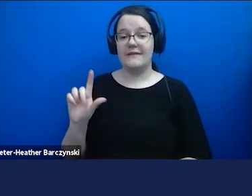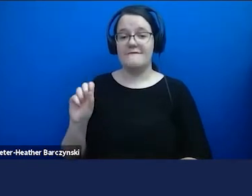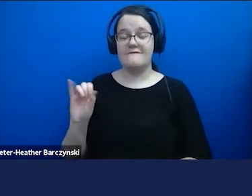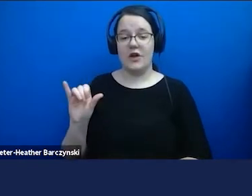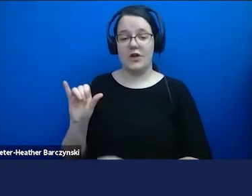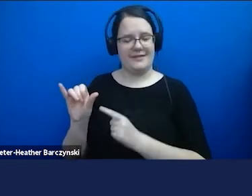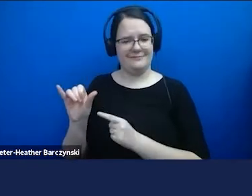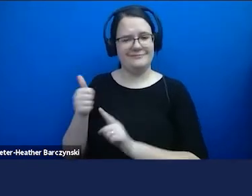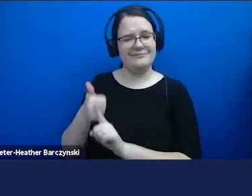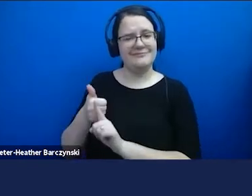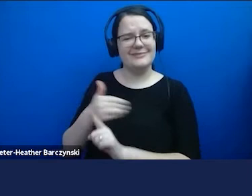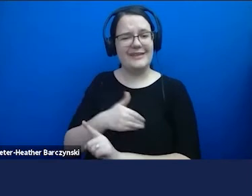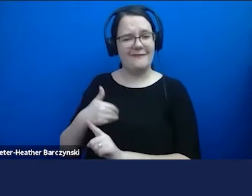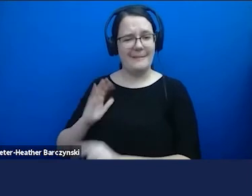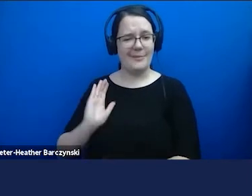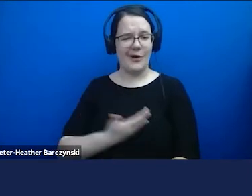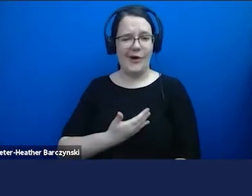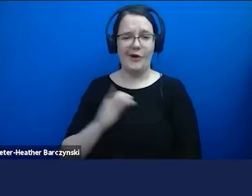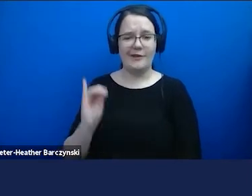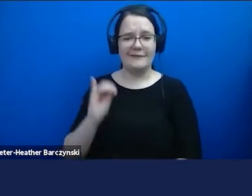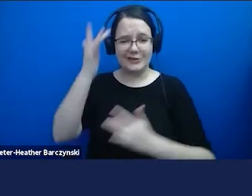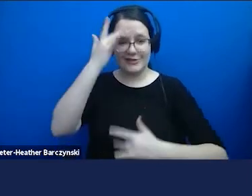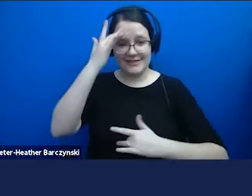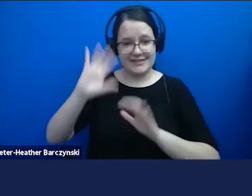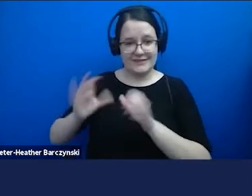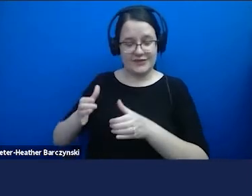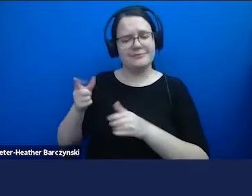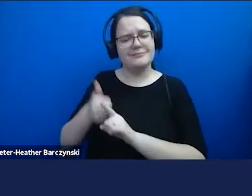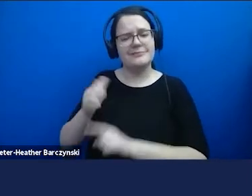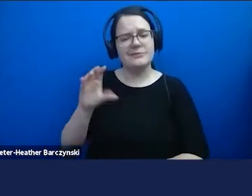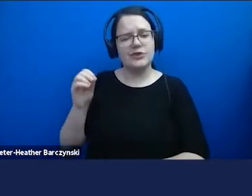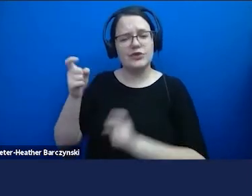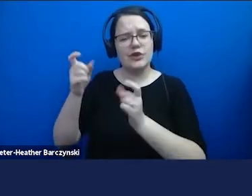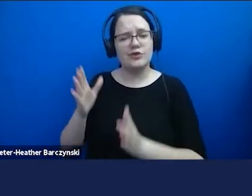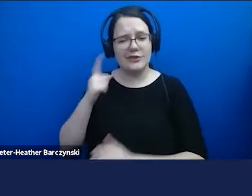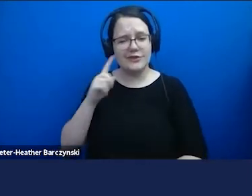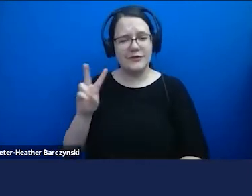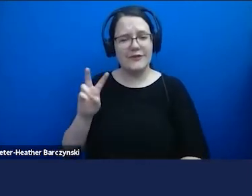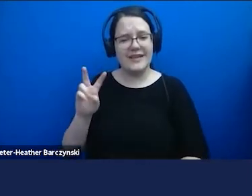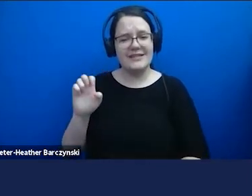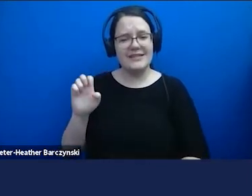a member of our infectious diseases division she is the co-director of our vteu that's our vaccine